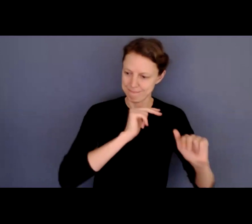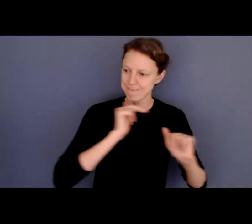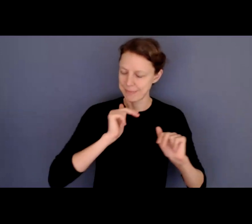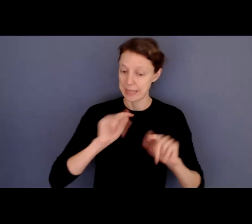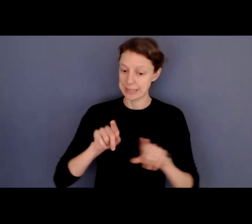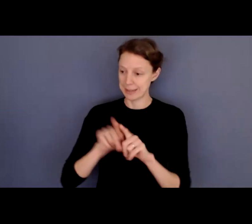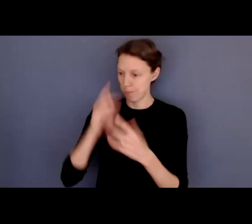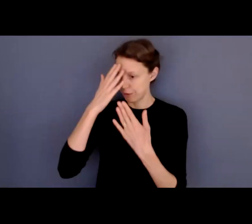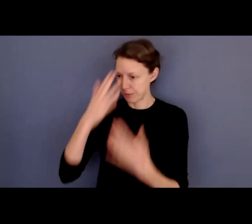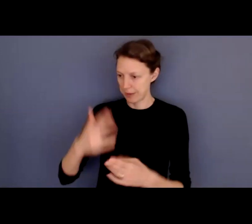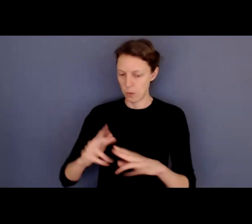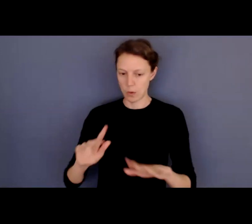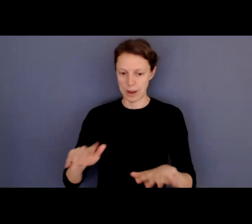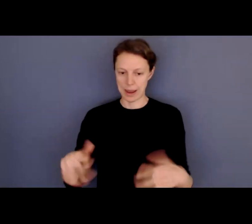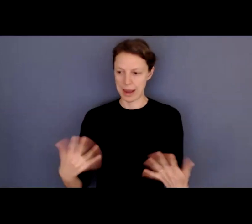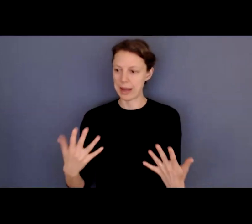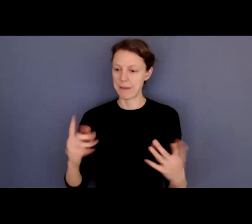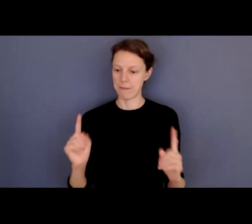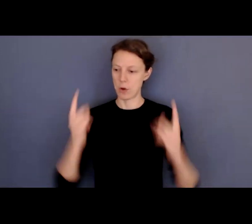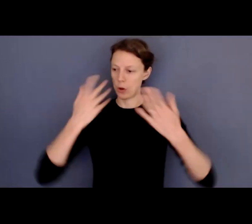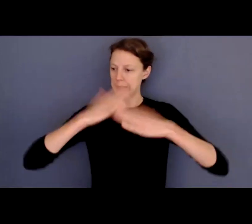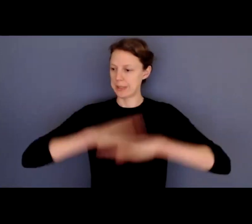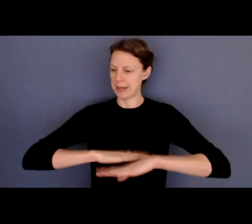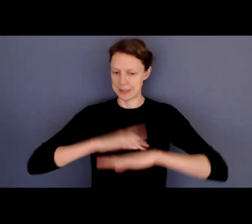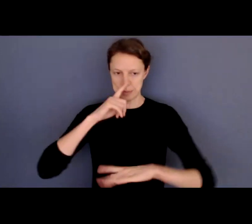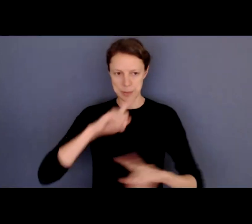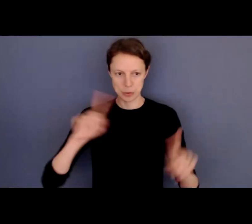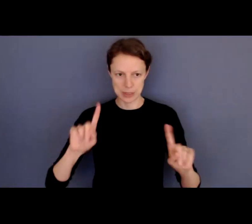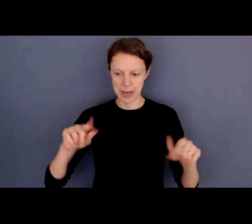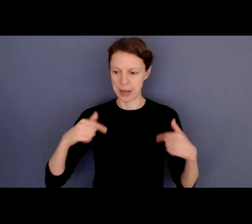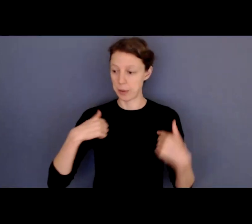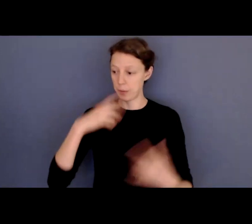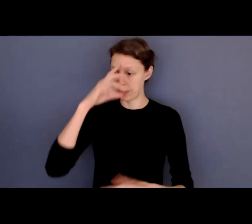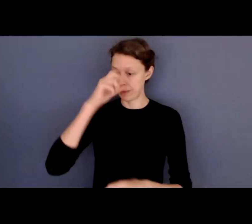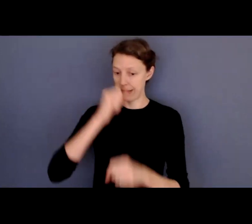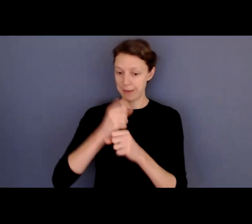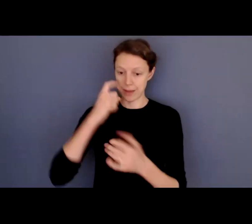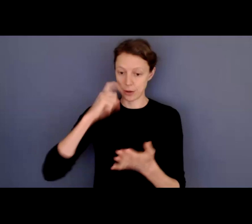We believe that acknowledging the past is an essential step to building a better, more equitable future. We recognise